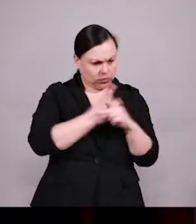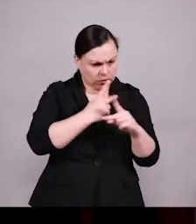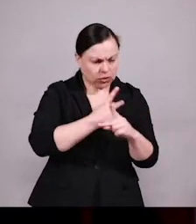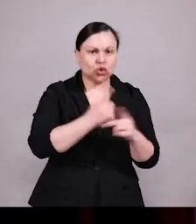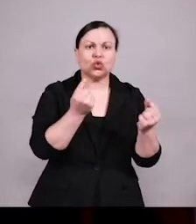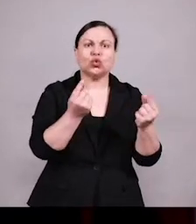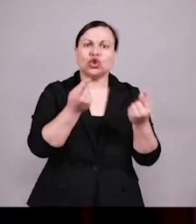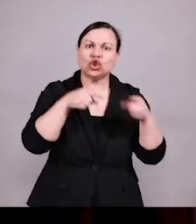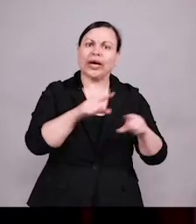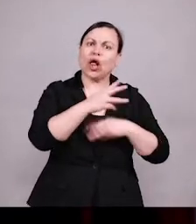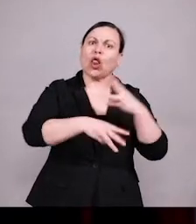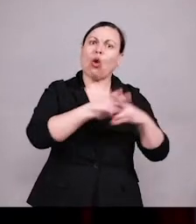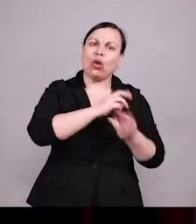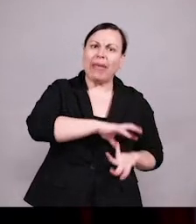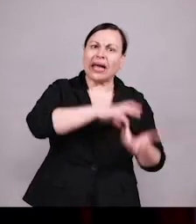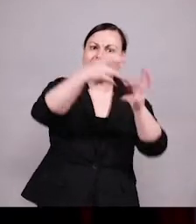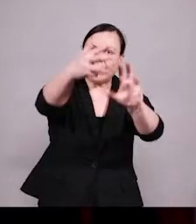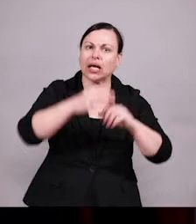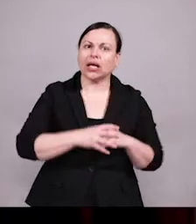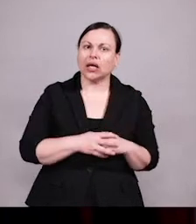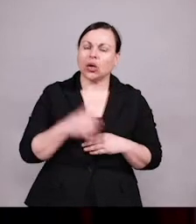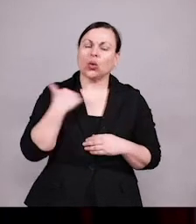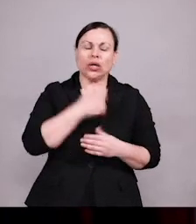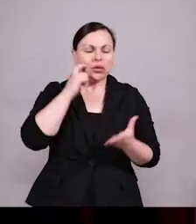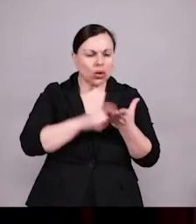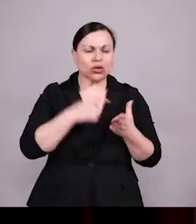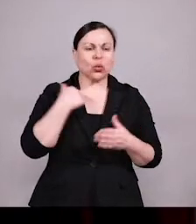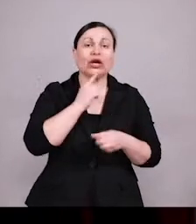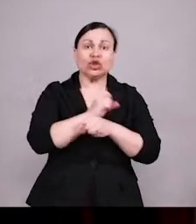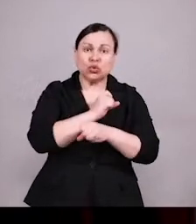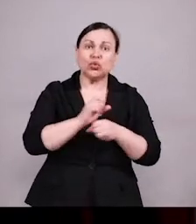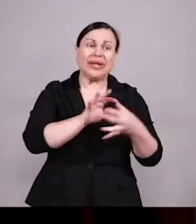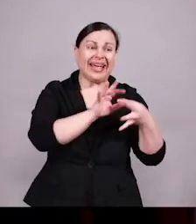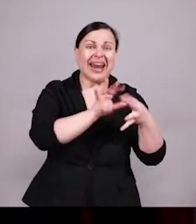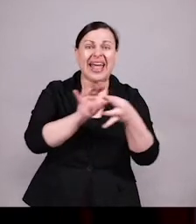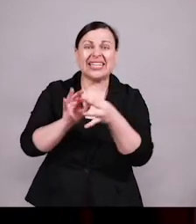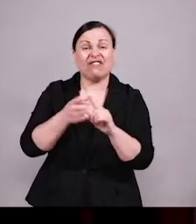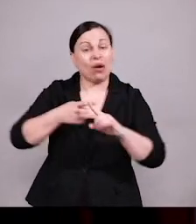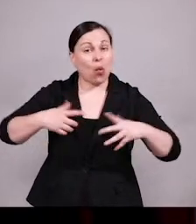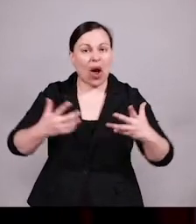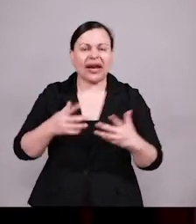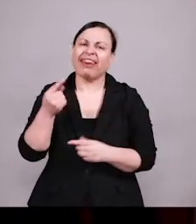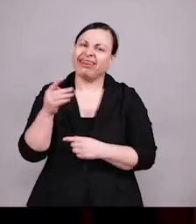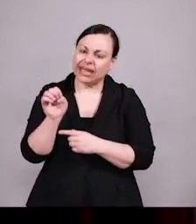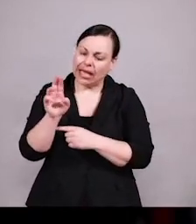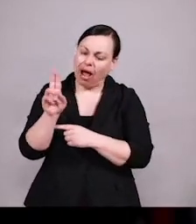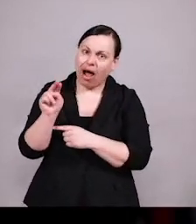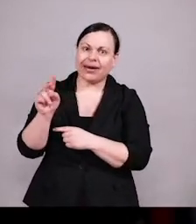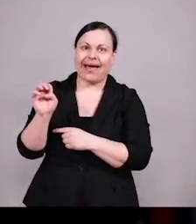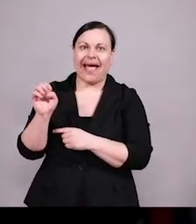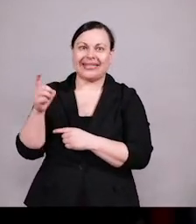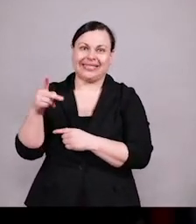the global pandemic as we found ourselves truly "connected by the unexpected." From that moment in